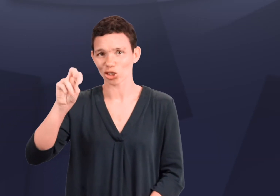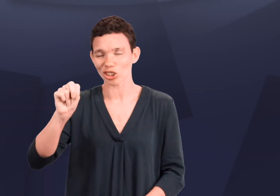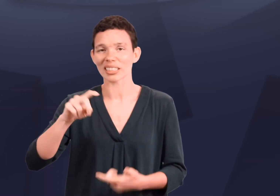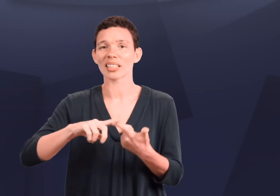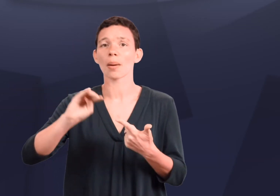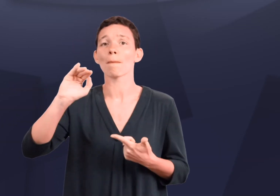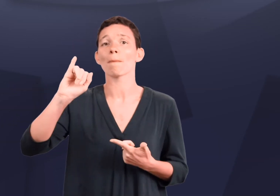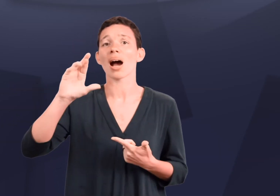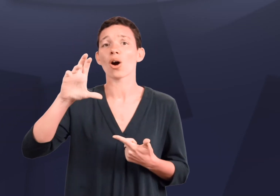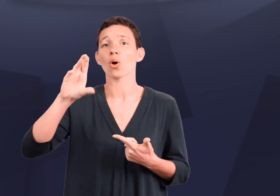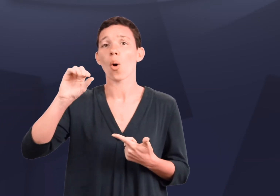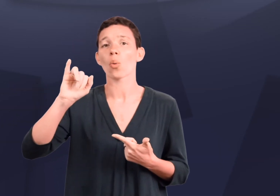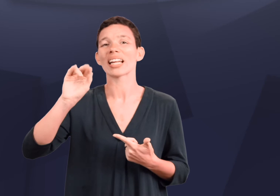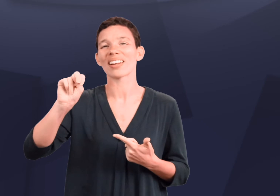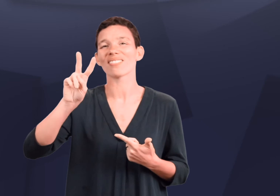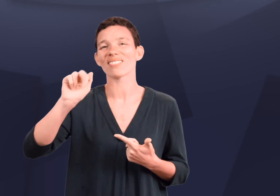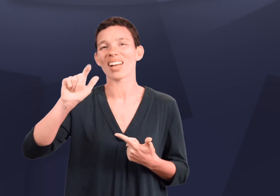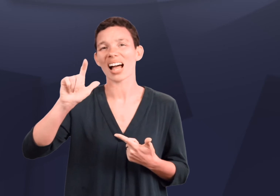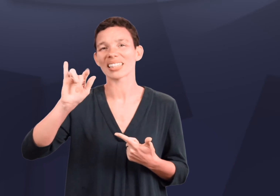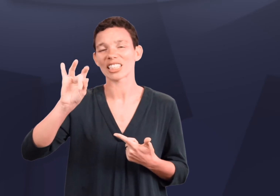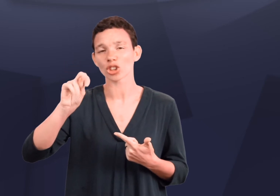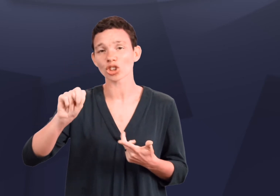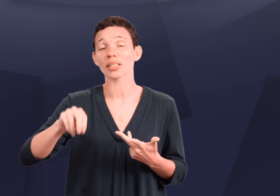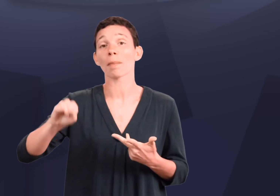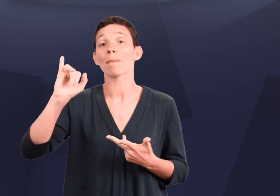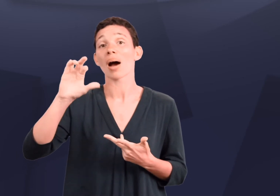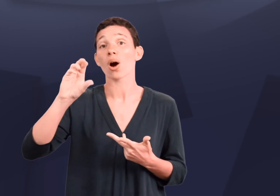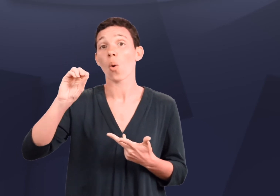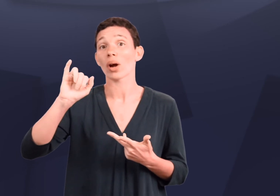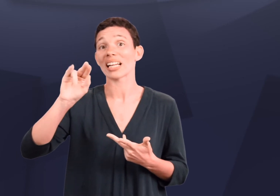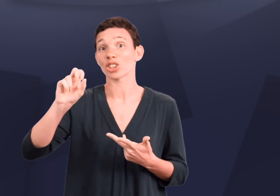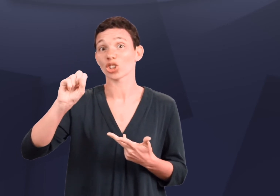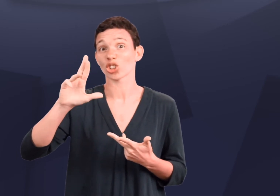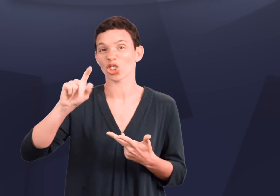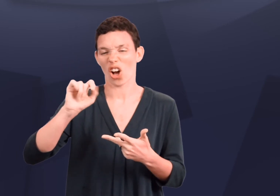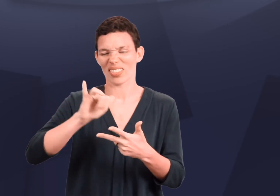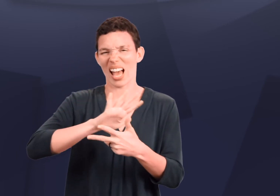While they're called microaggression, microinvalidation,